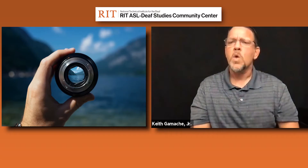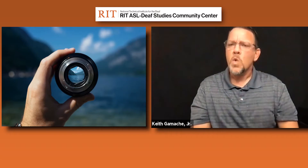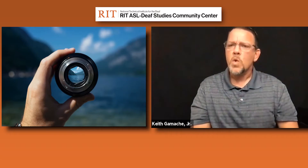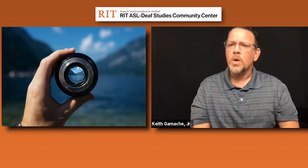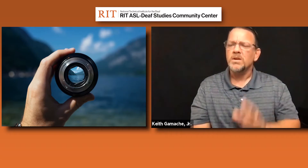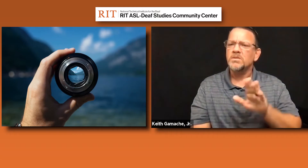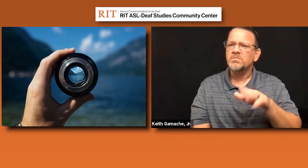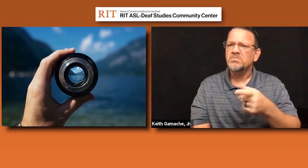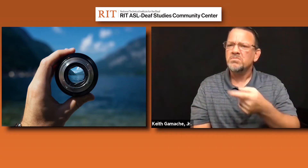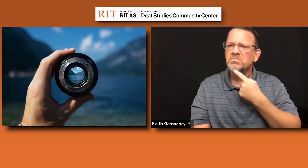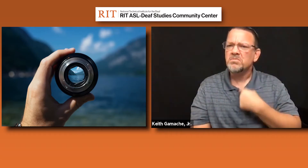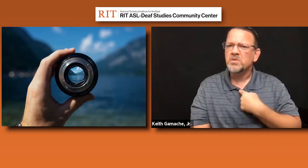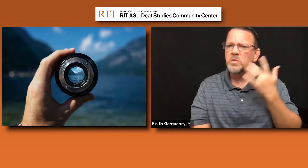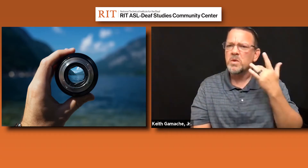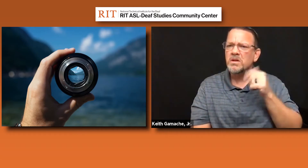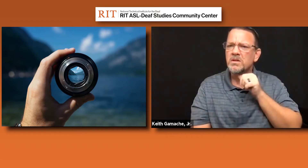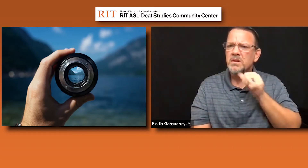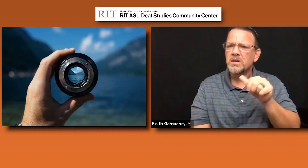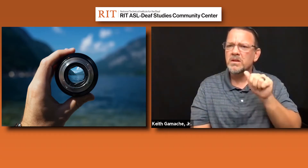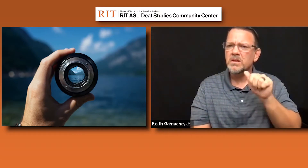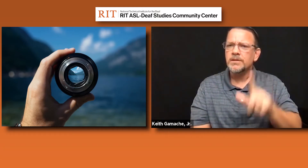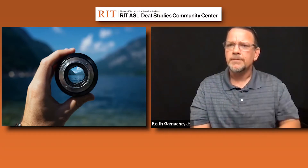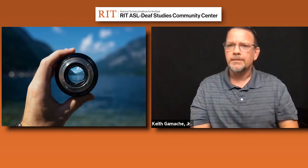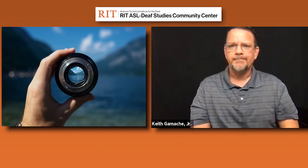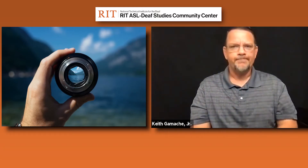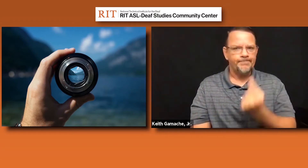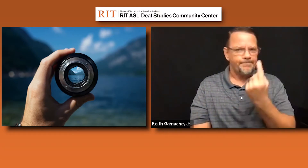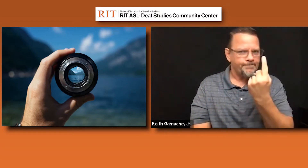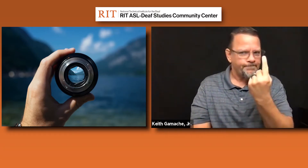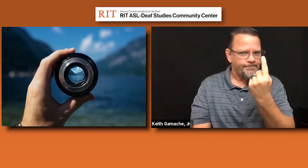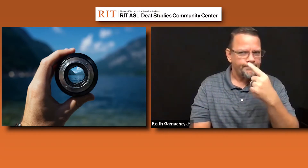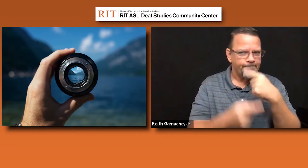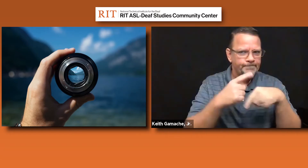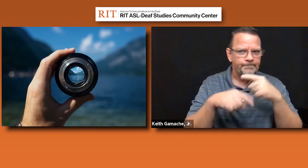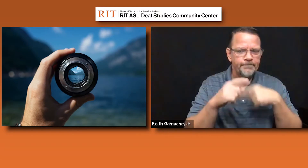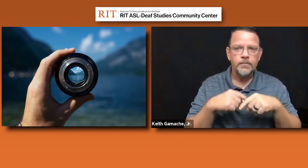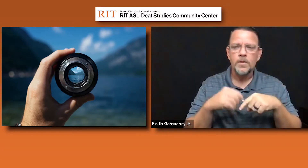was not representation of ASL, and I've asked why was it not,